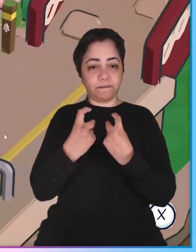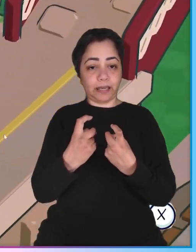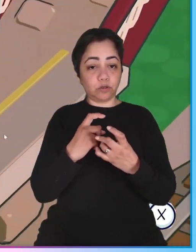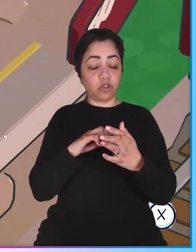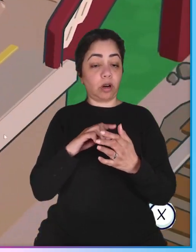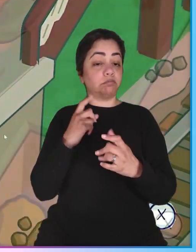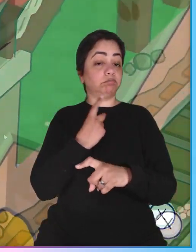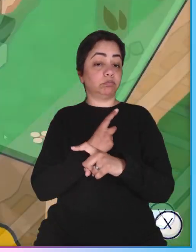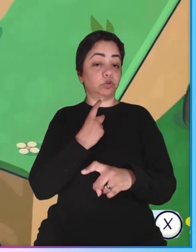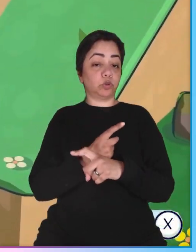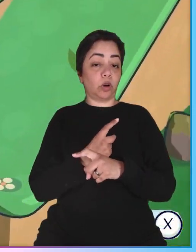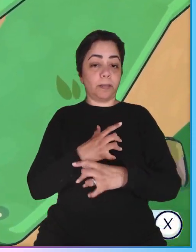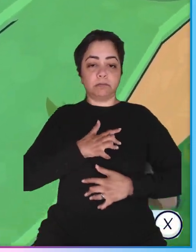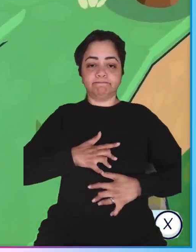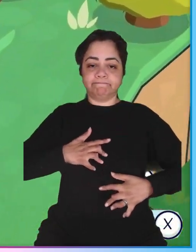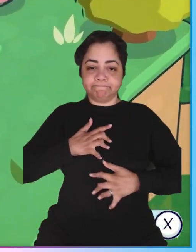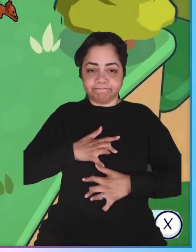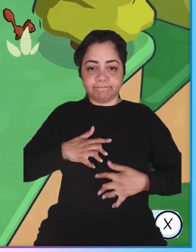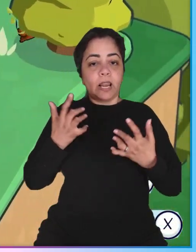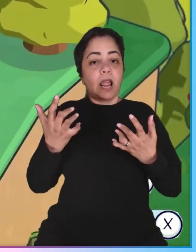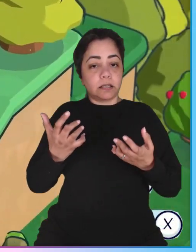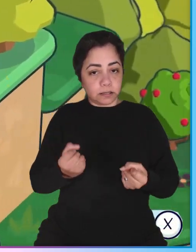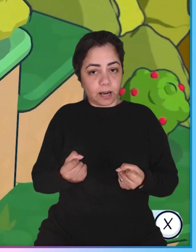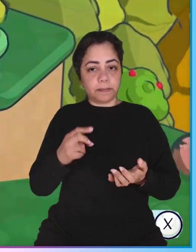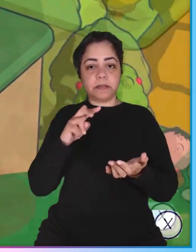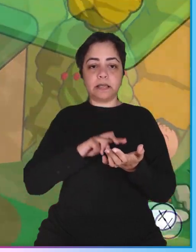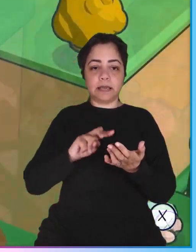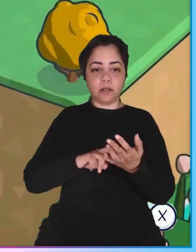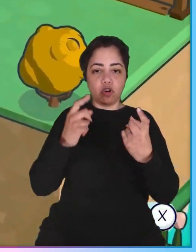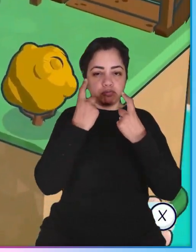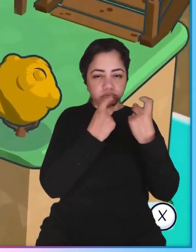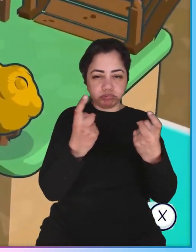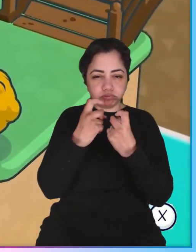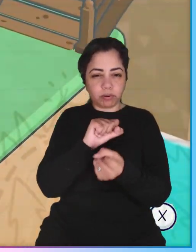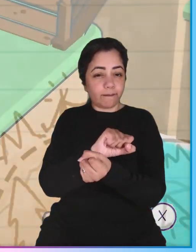about coming to terms with grief, and recapturing the freedom of exploring nature.